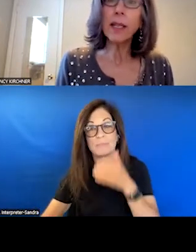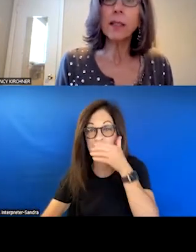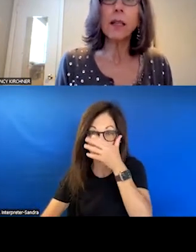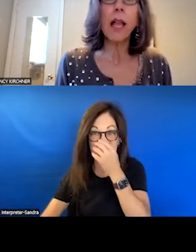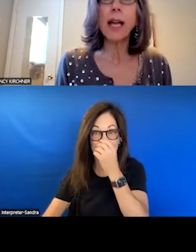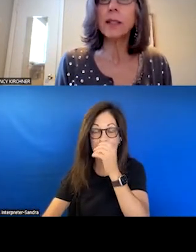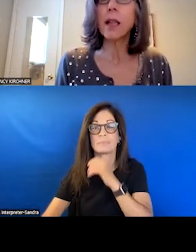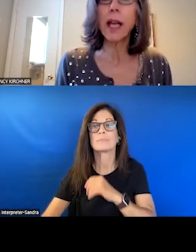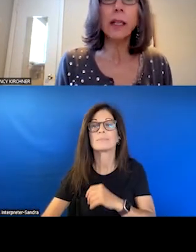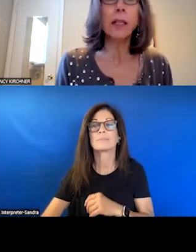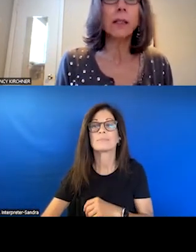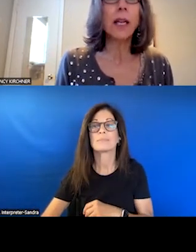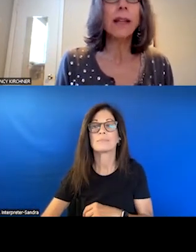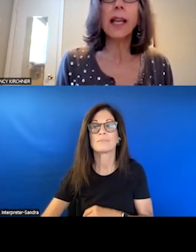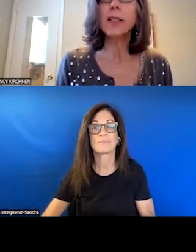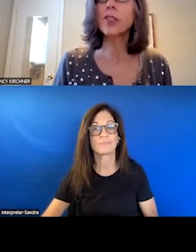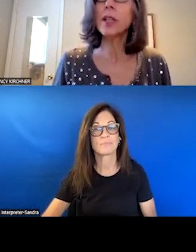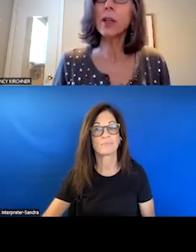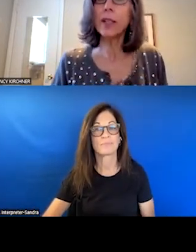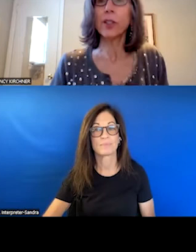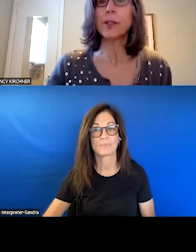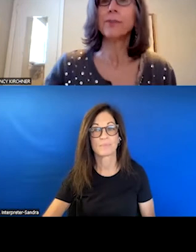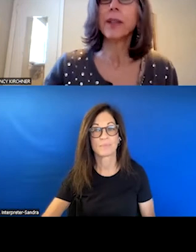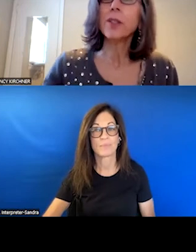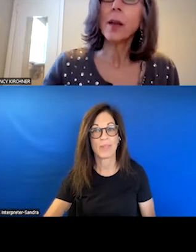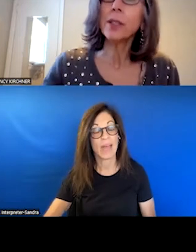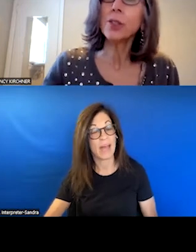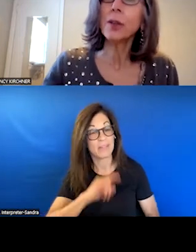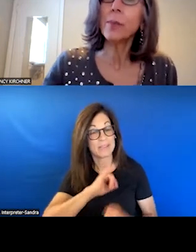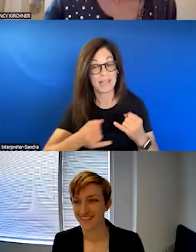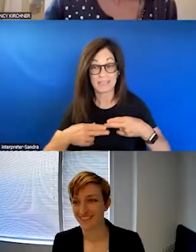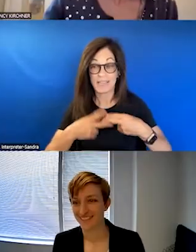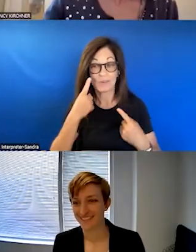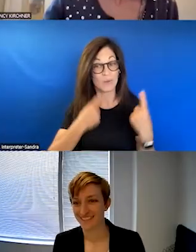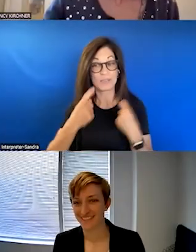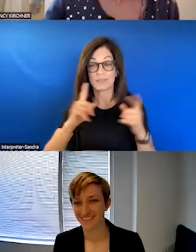IS THE LAST SLIDE. AND THAT IS JUST ON QUESTIONS. SO I AM GOING TO TURN IT BACK OVER TO LINDSEY.